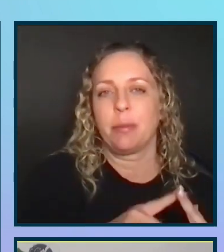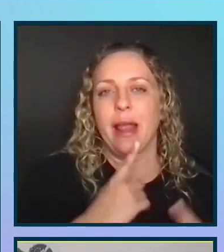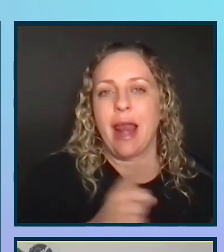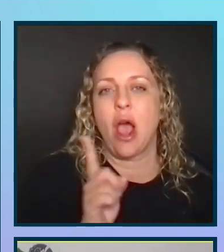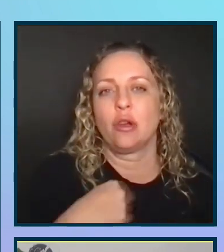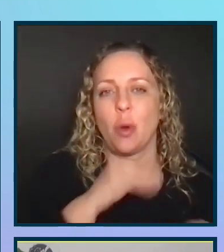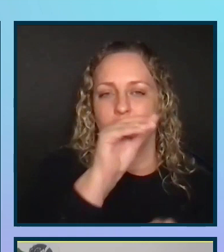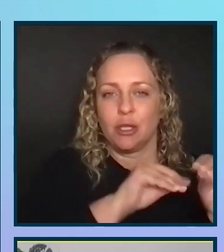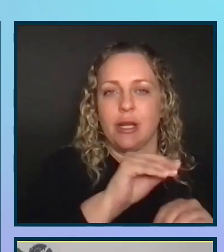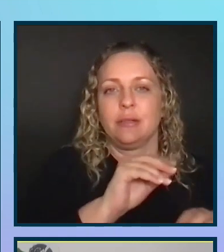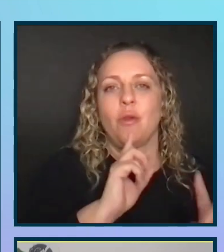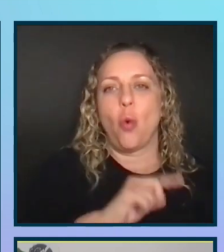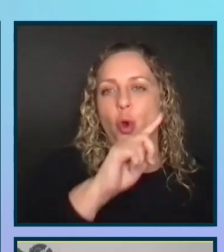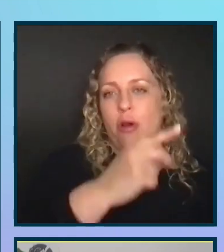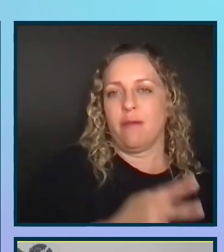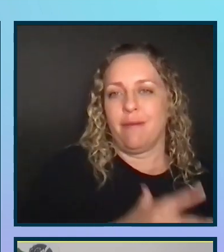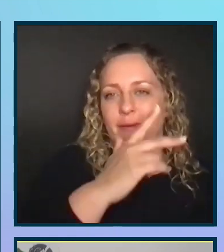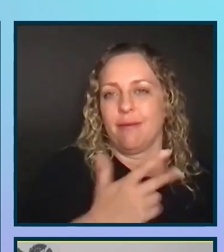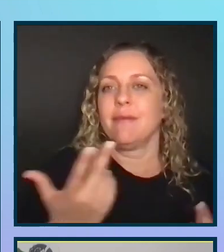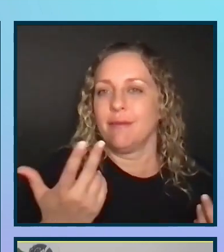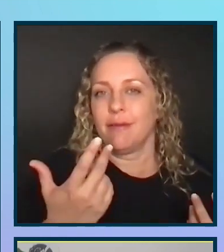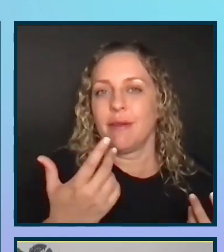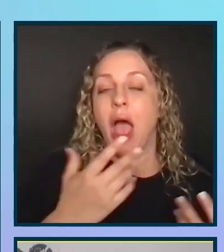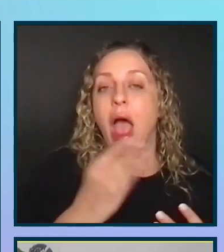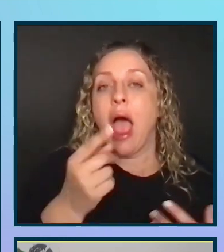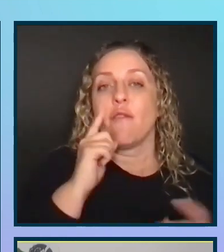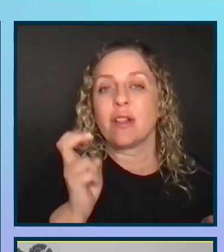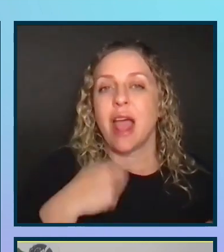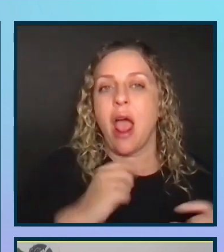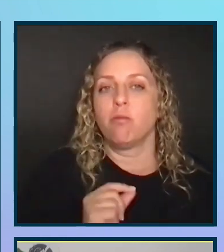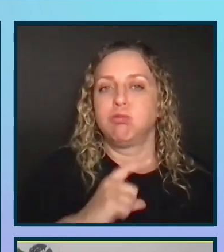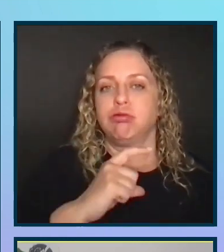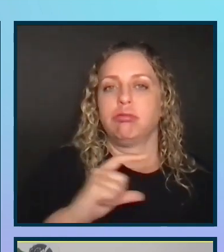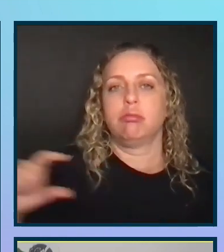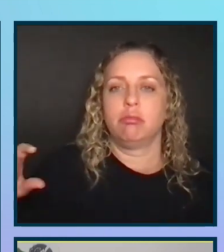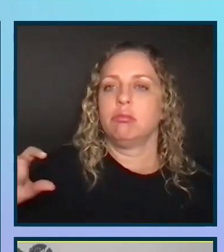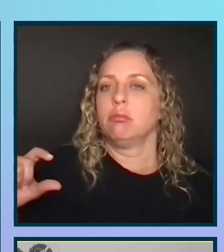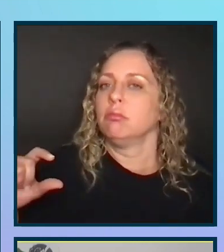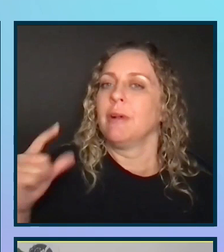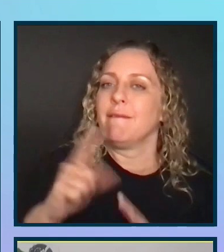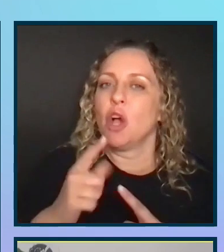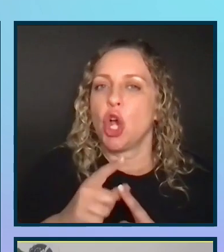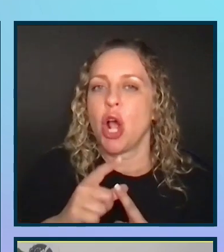In my visual design, I chose to have a bigger font for this title. I even switched to a survey font for that.